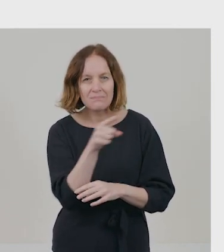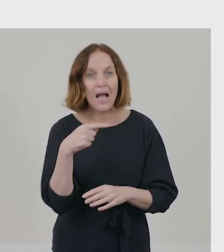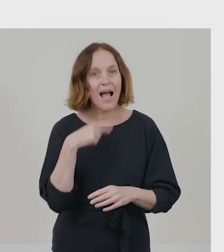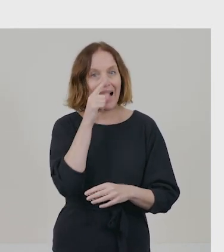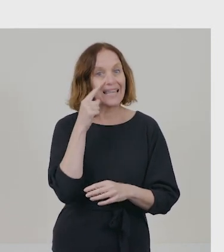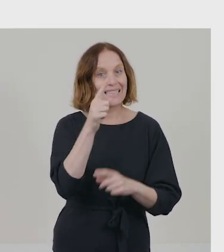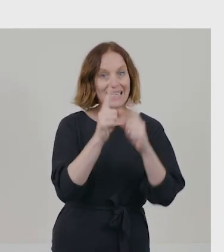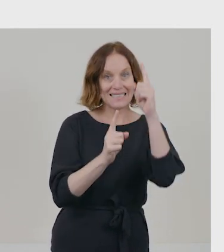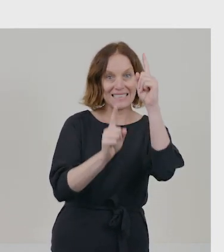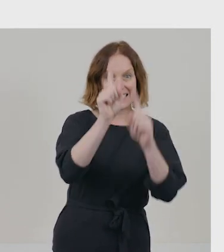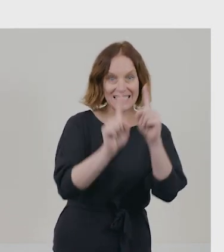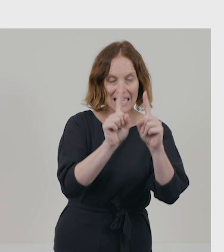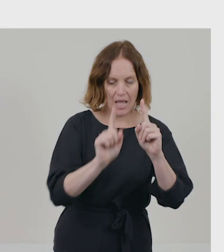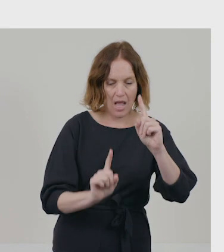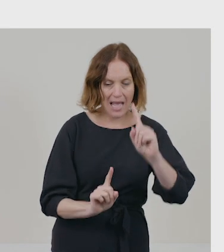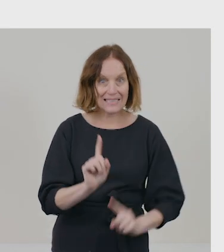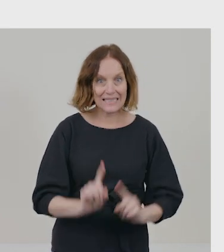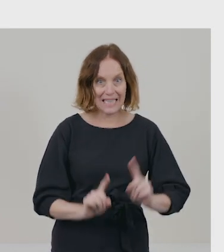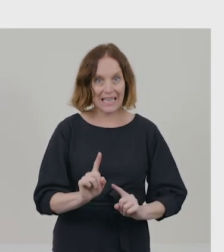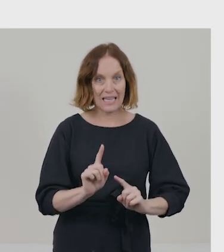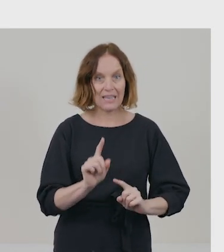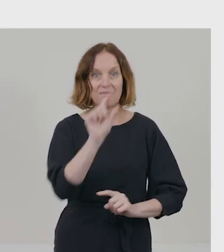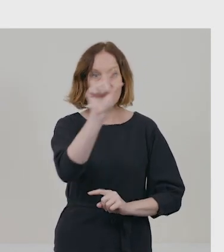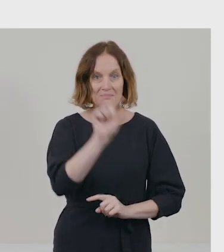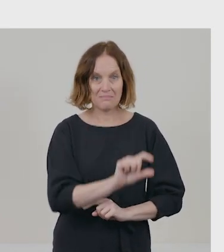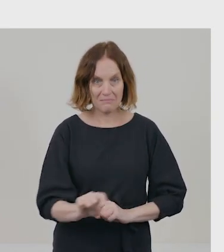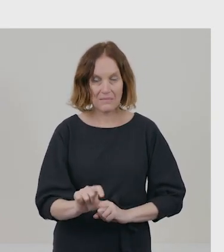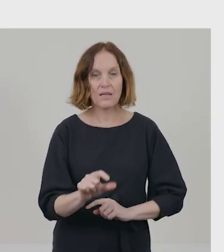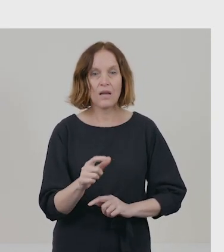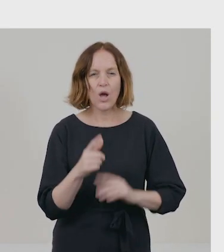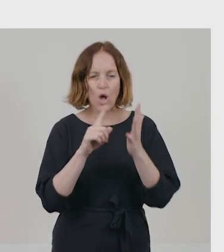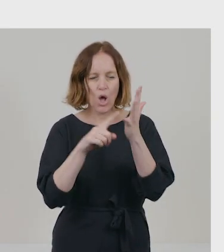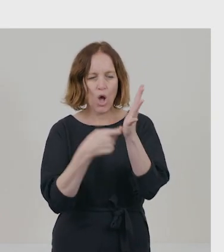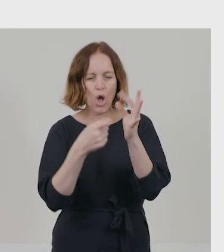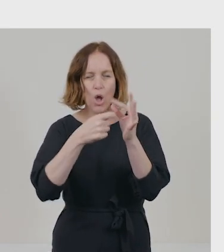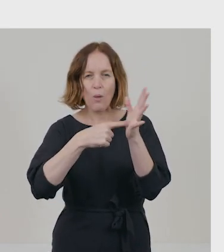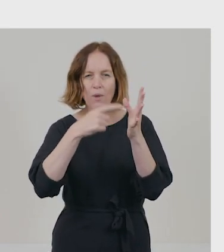I can see 'cities' is mentioned a few times, as is the word 'urbanised',